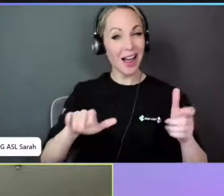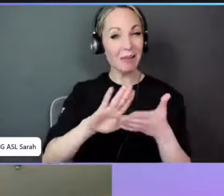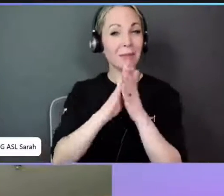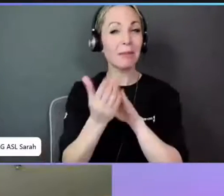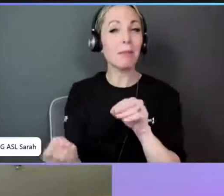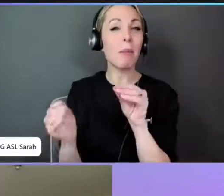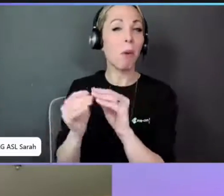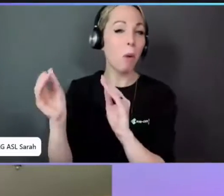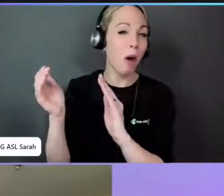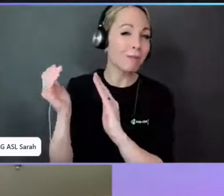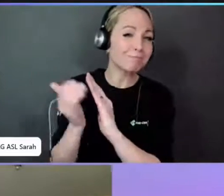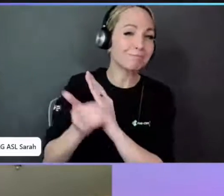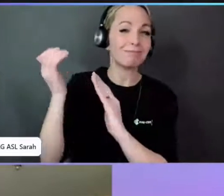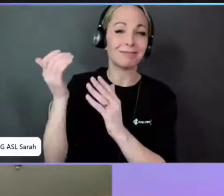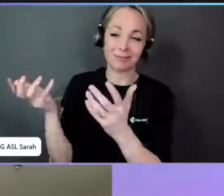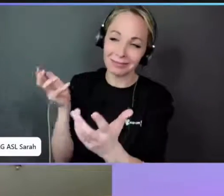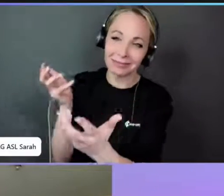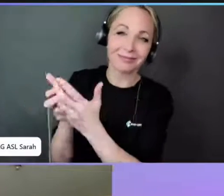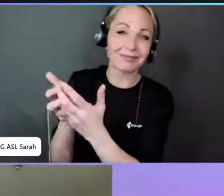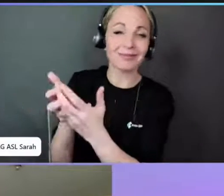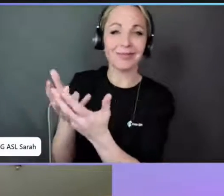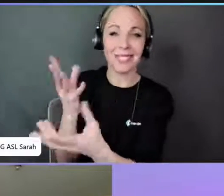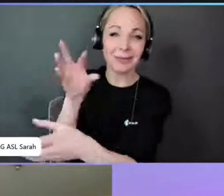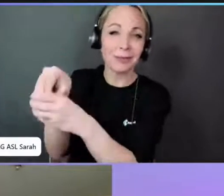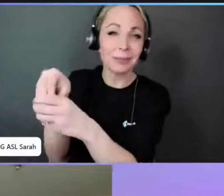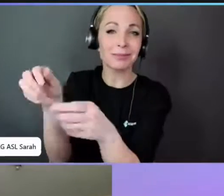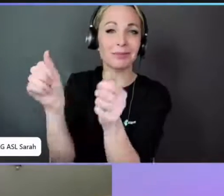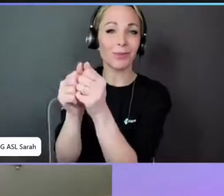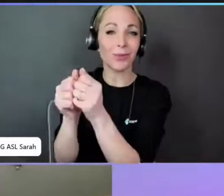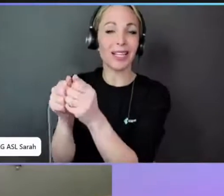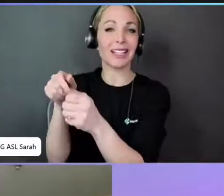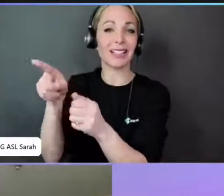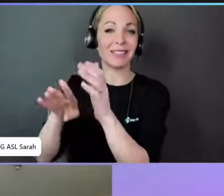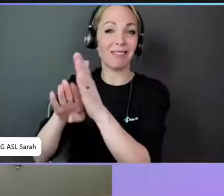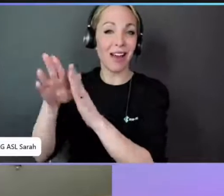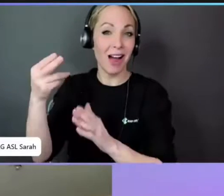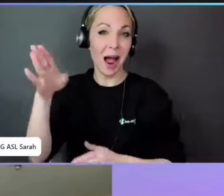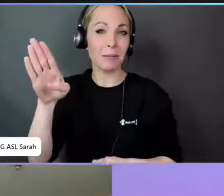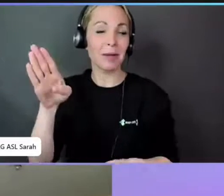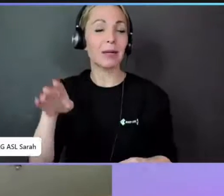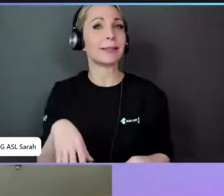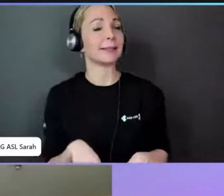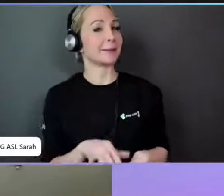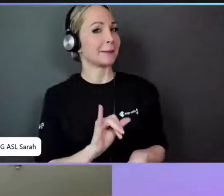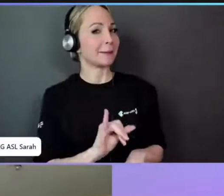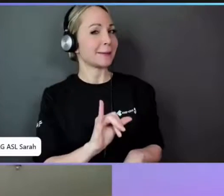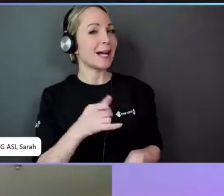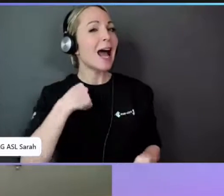I think what they're asking is something more along the lines of what IGT is in the Developer Hub extension